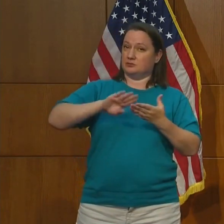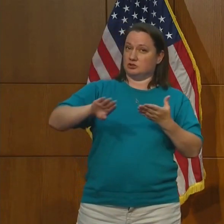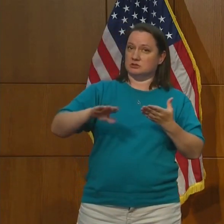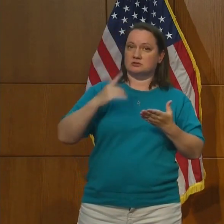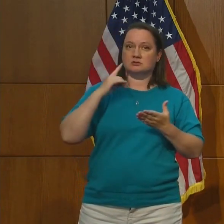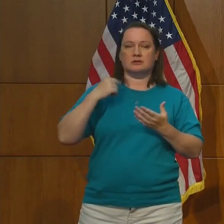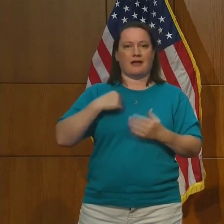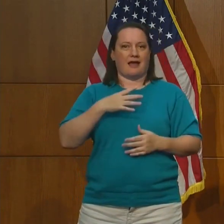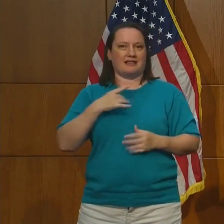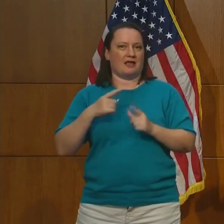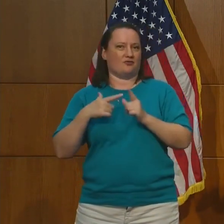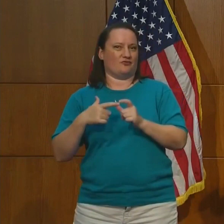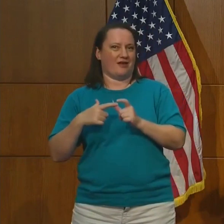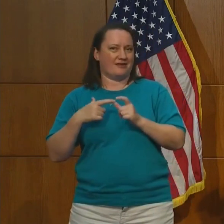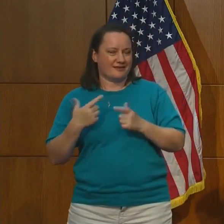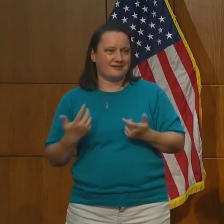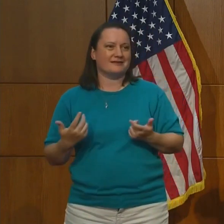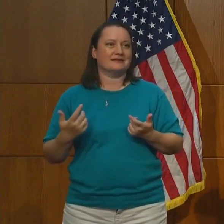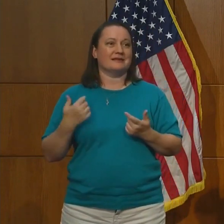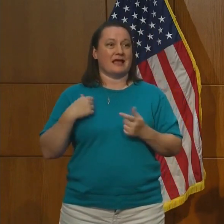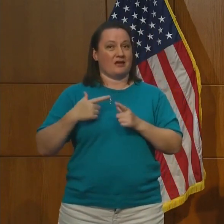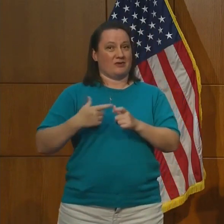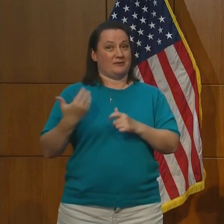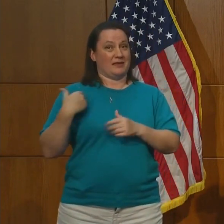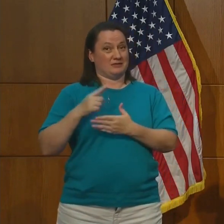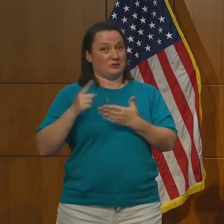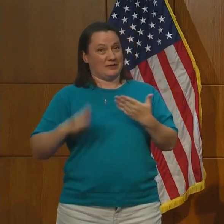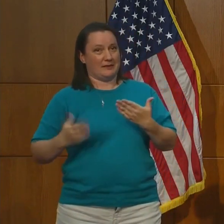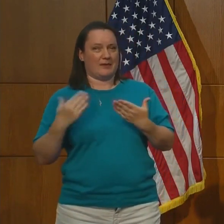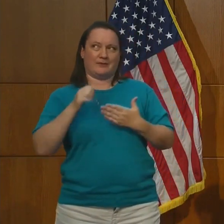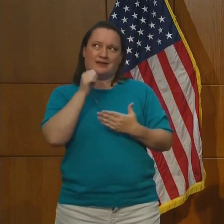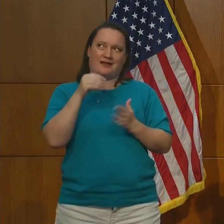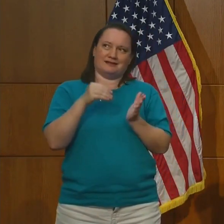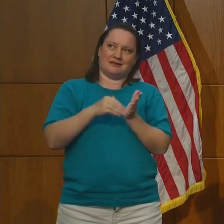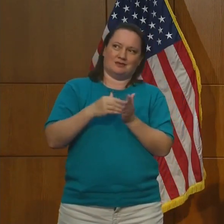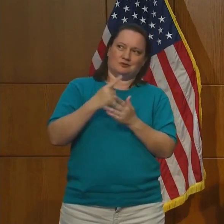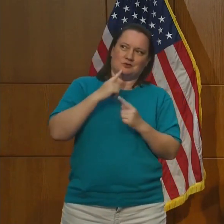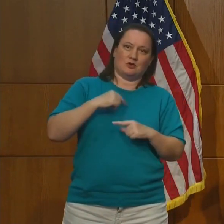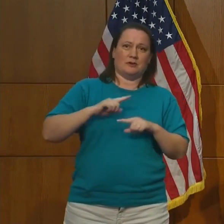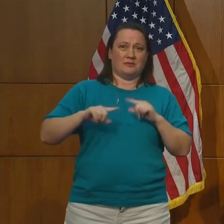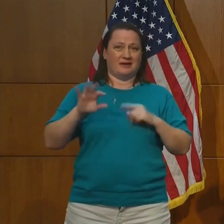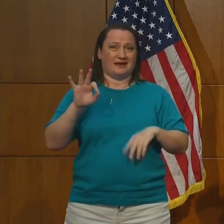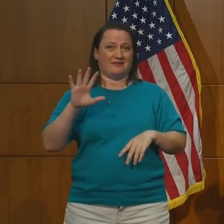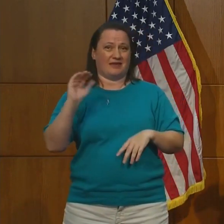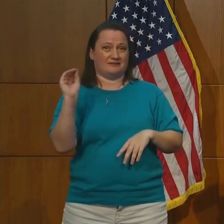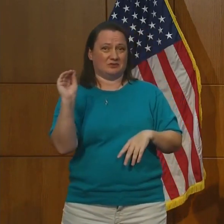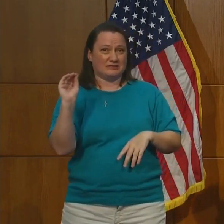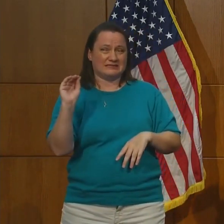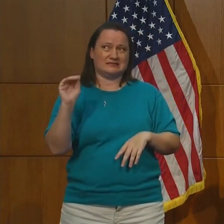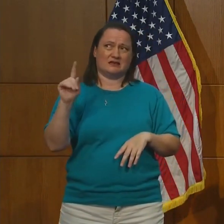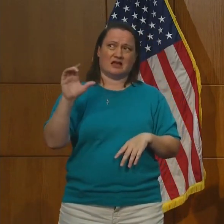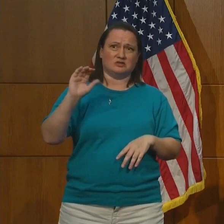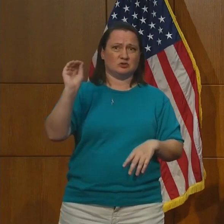HOUSE BUT A MASK LAB ACCEPTANCE EXAMPLE I LIKE TO RUN I RAN